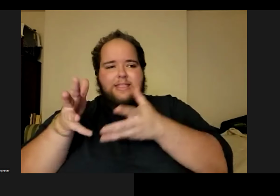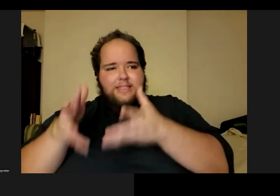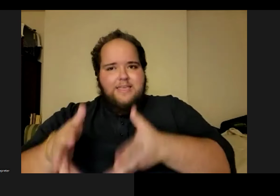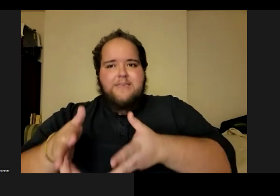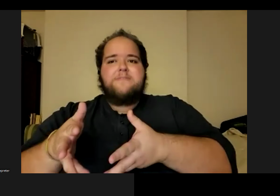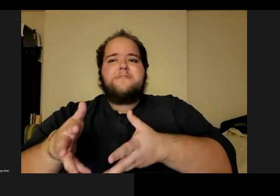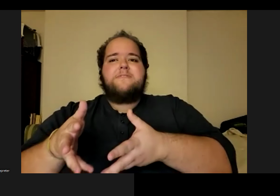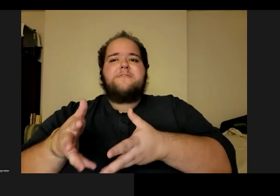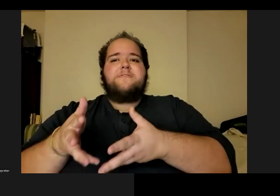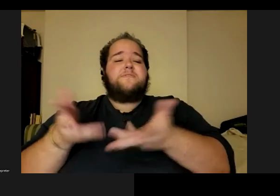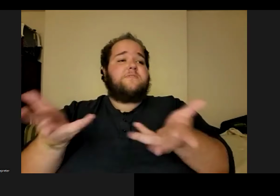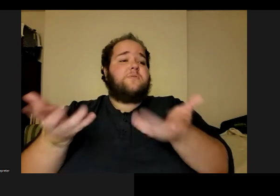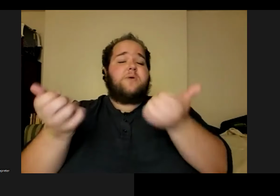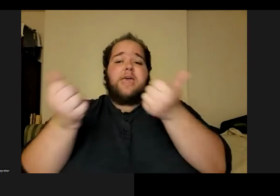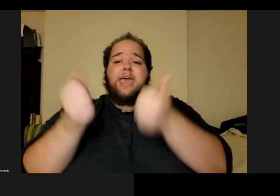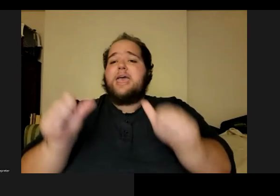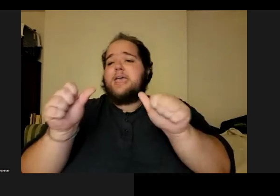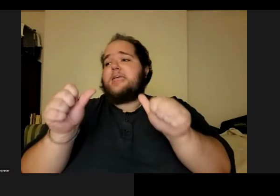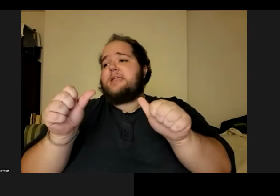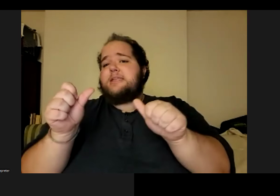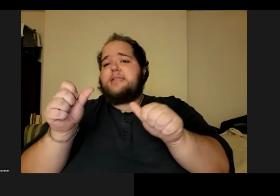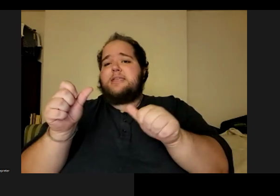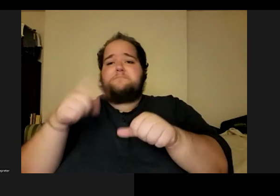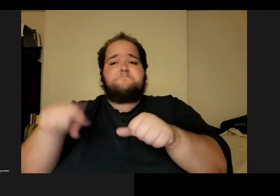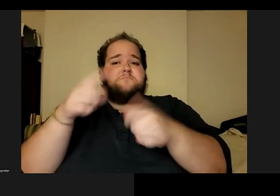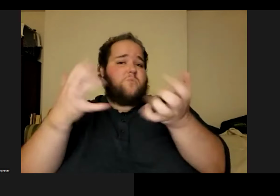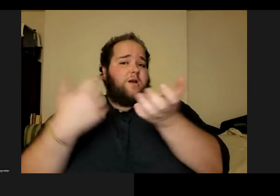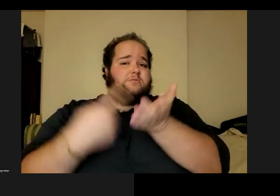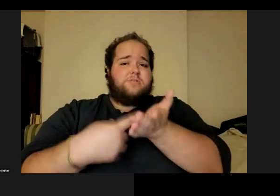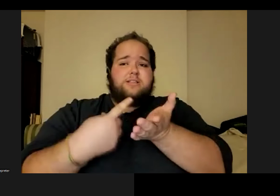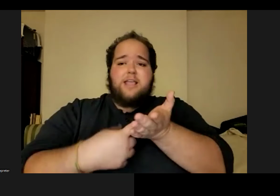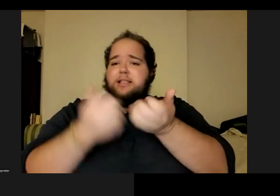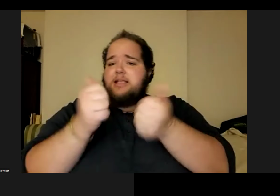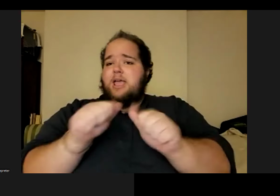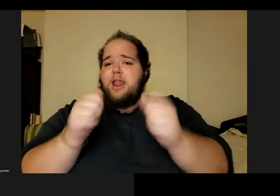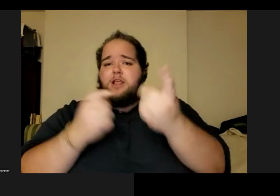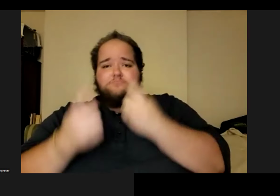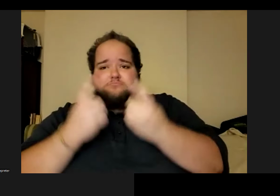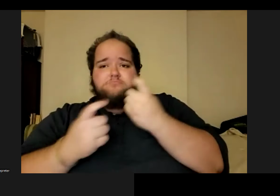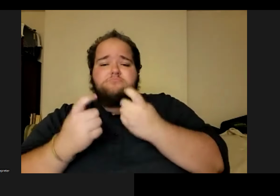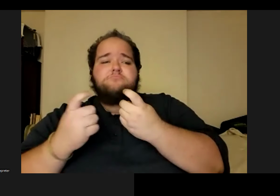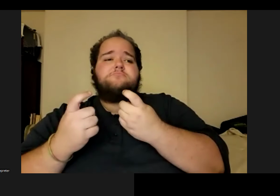Is there anything that you guys would like to talk about? If you've got questions about any of this stuff,